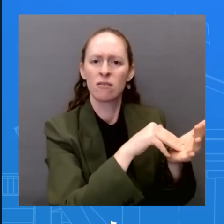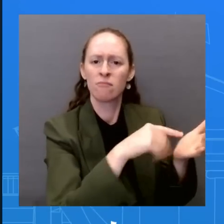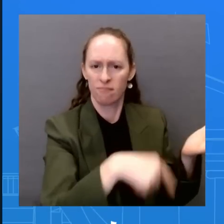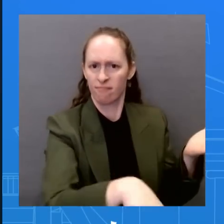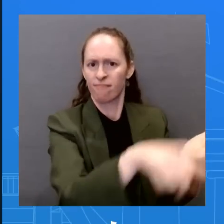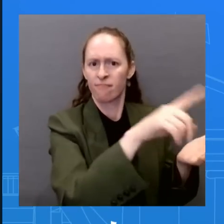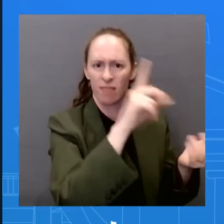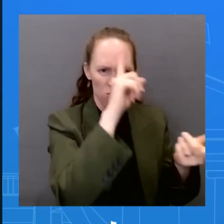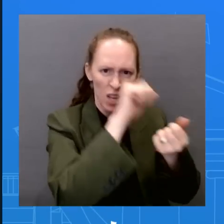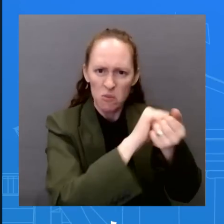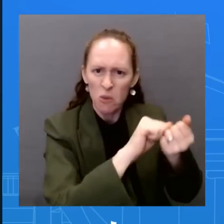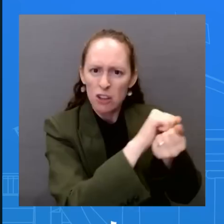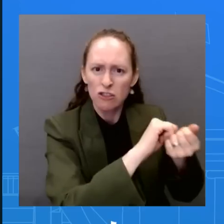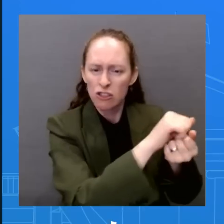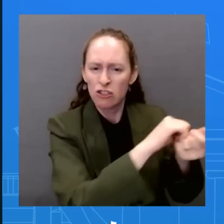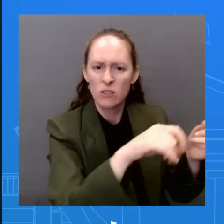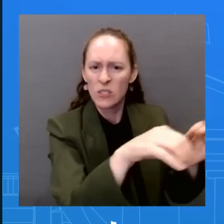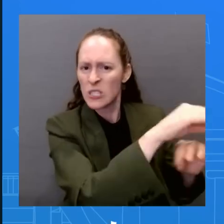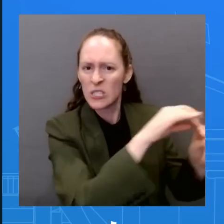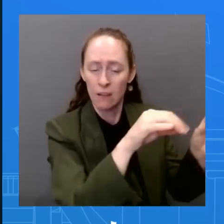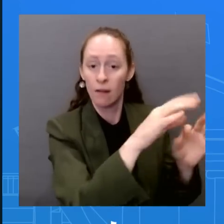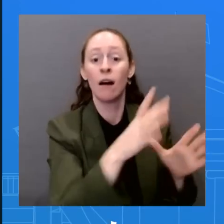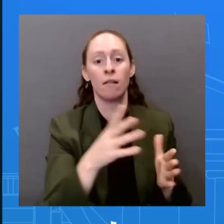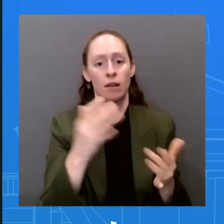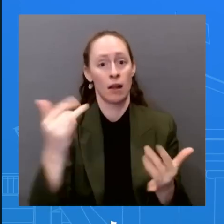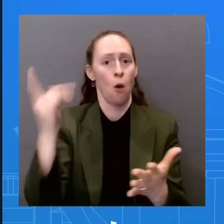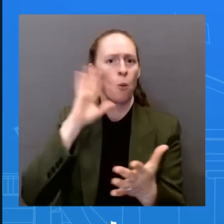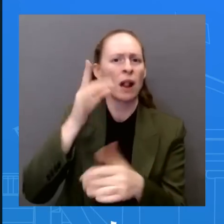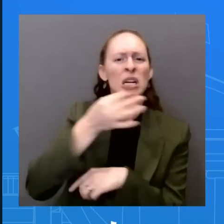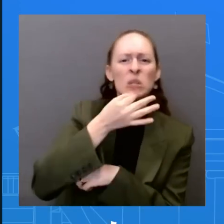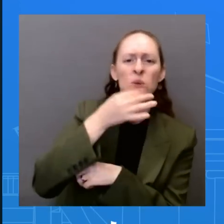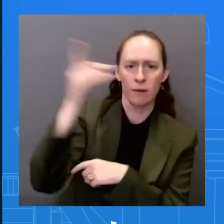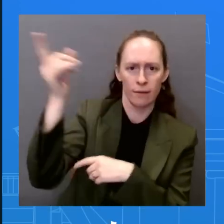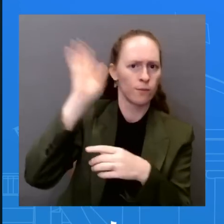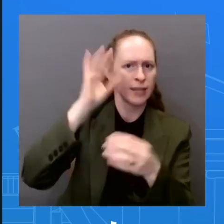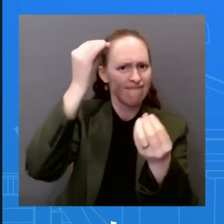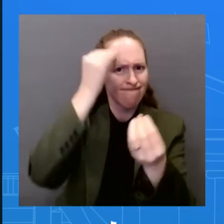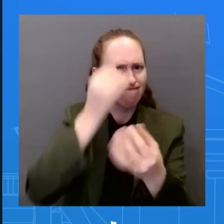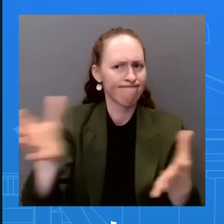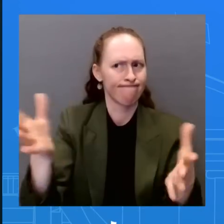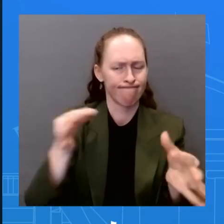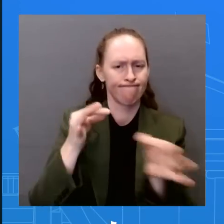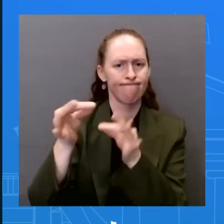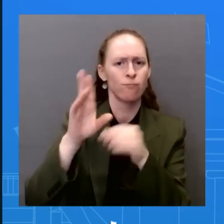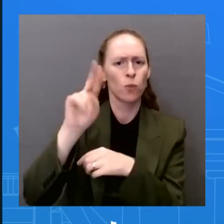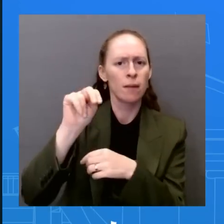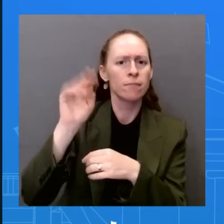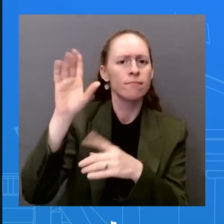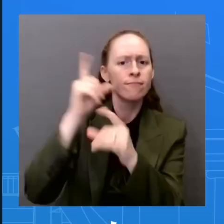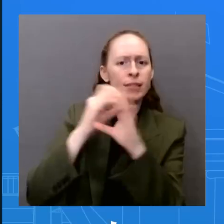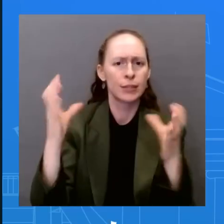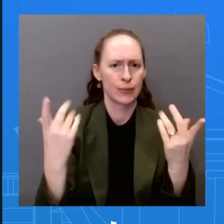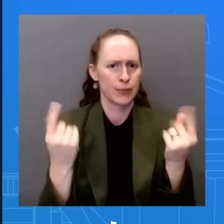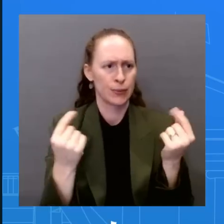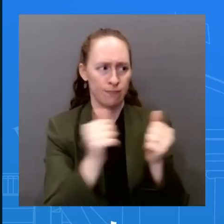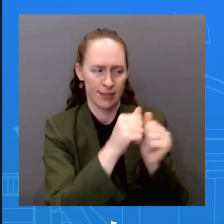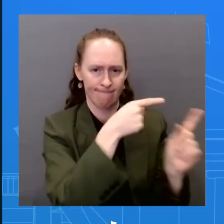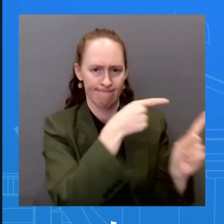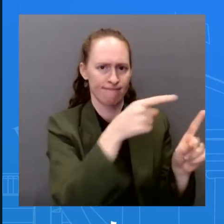that the United States has information that officials from Russia's presidential administration are overseeing